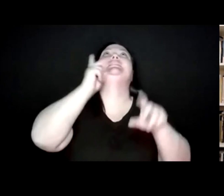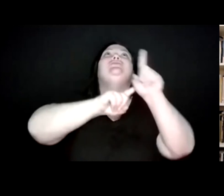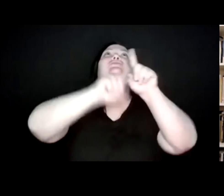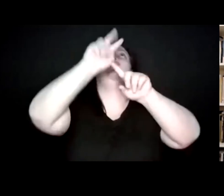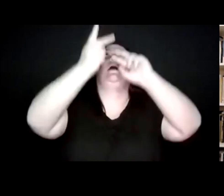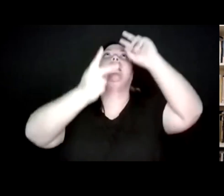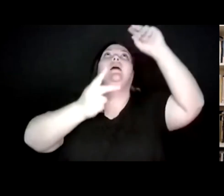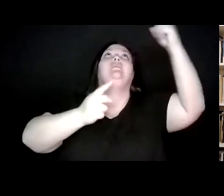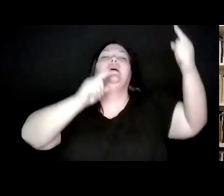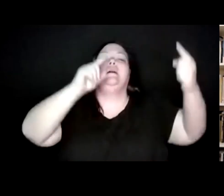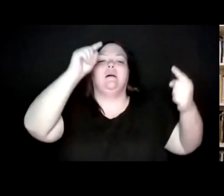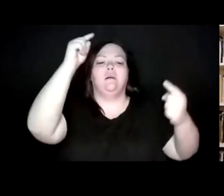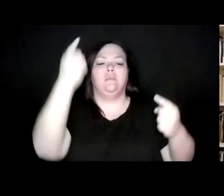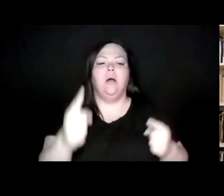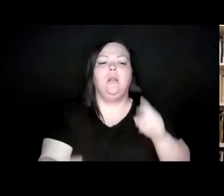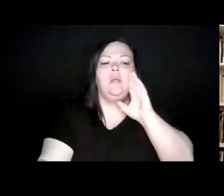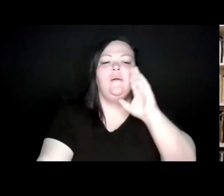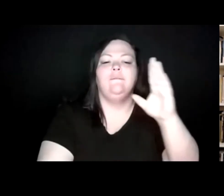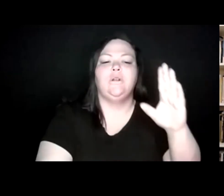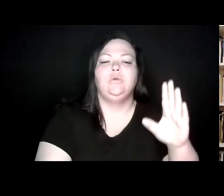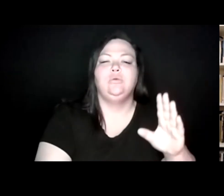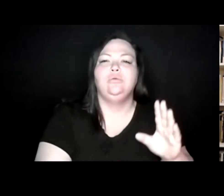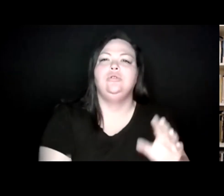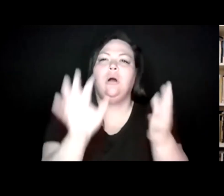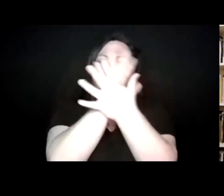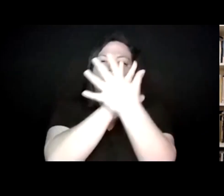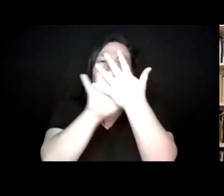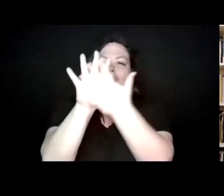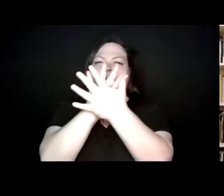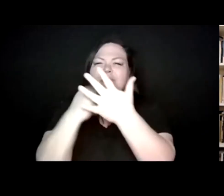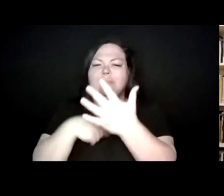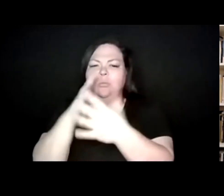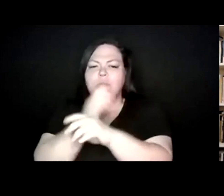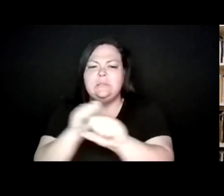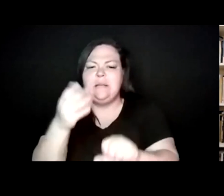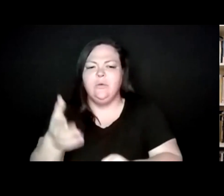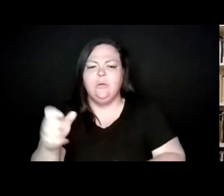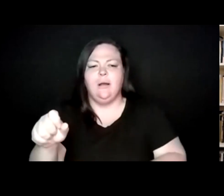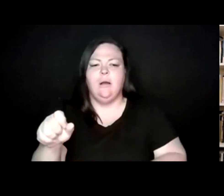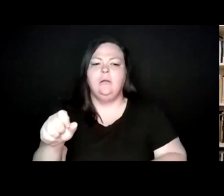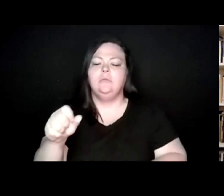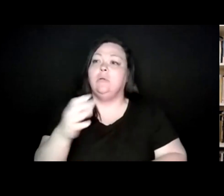The future then a mirage: a place I’d save you./ I bought you things on my credit card. //